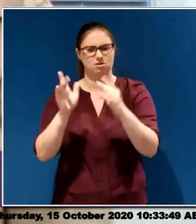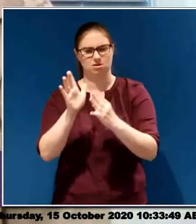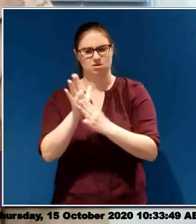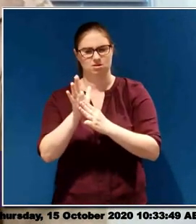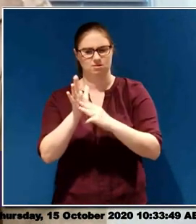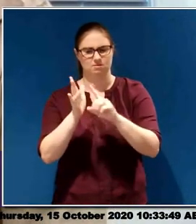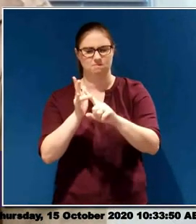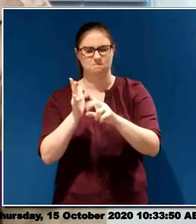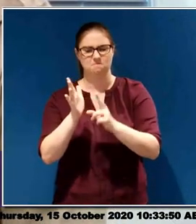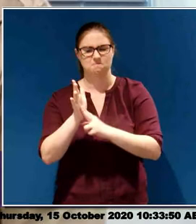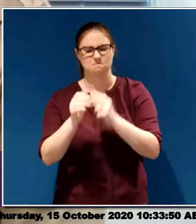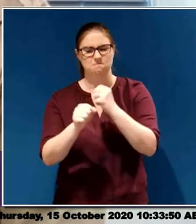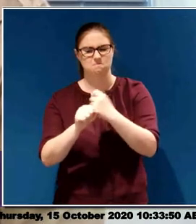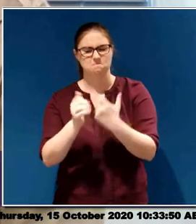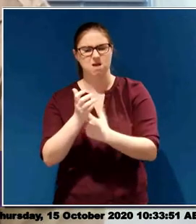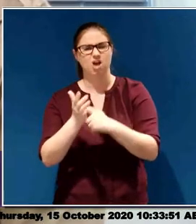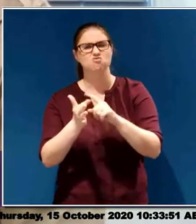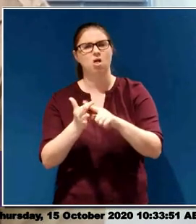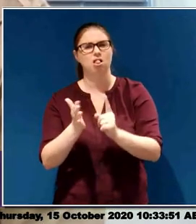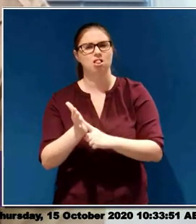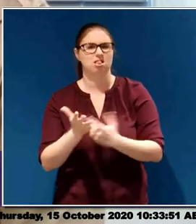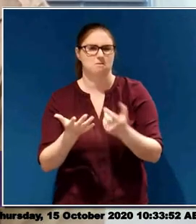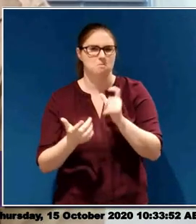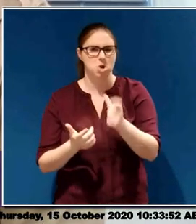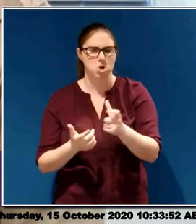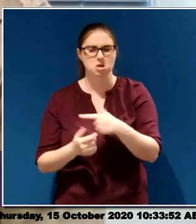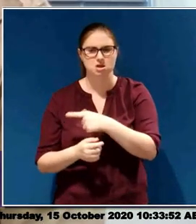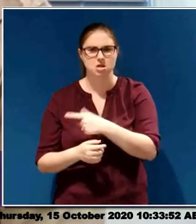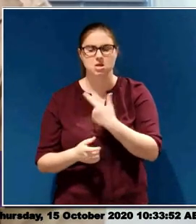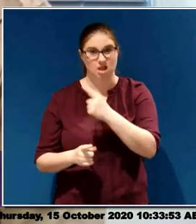And one of the teachers heard him say that and she grabbed him by the ear